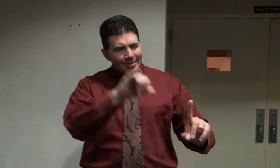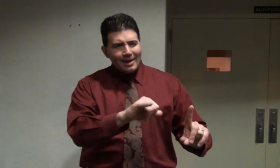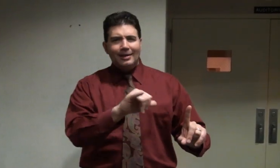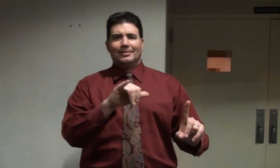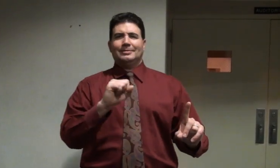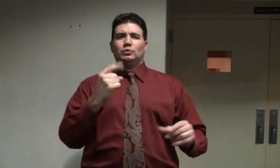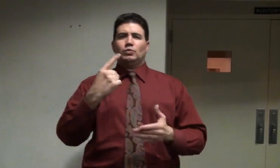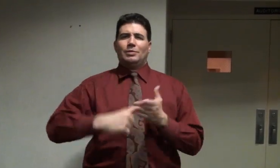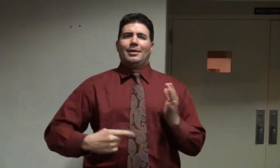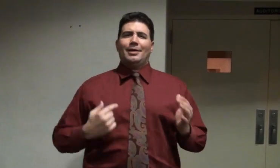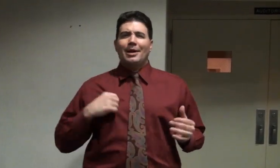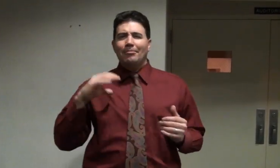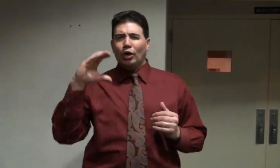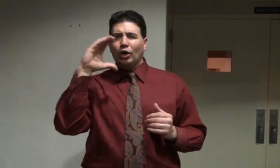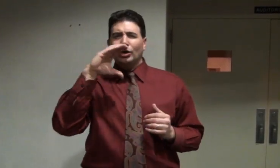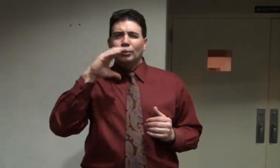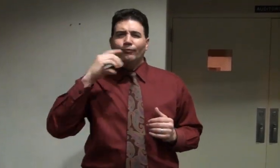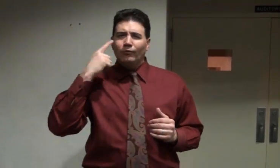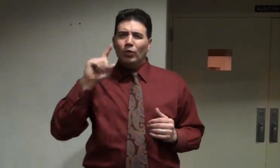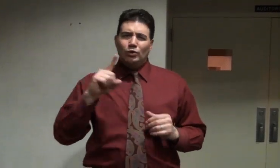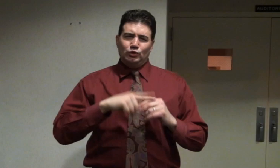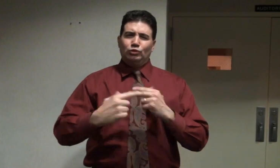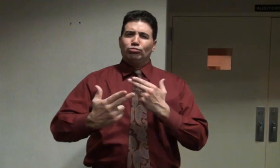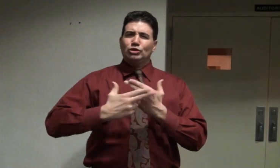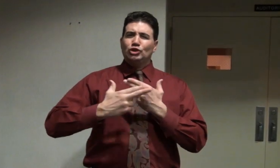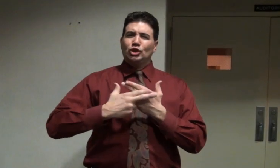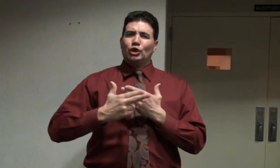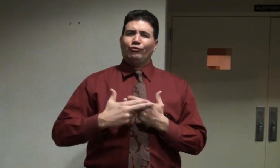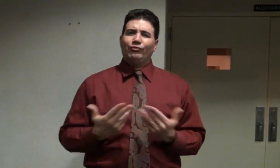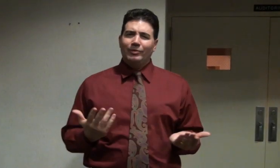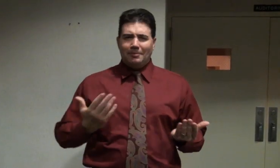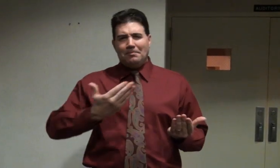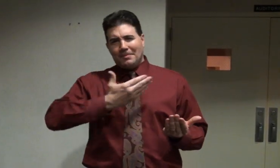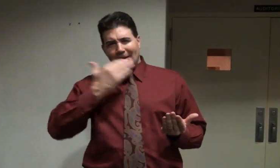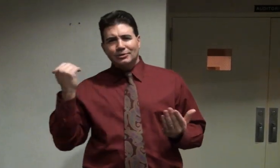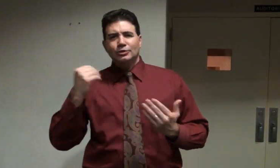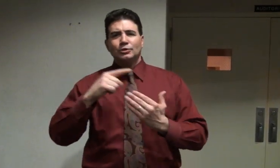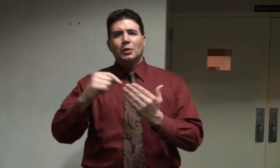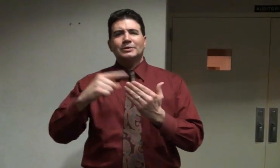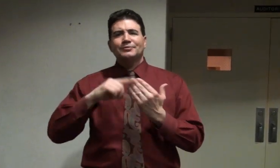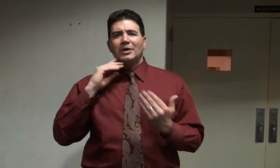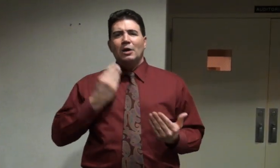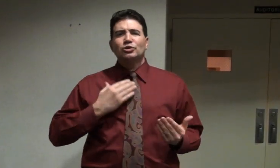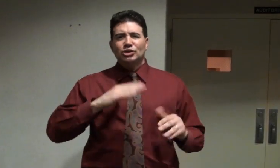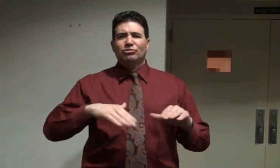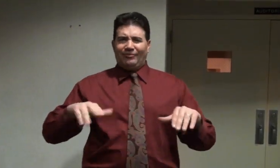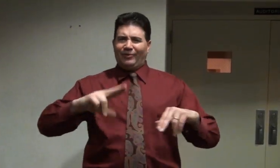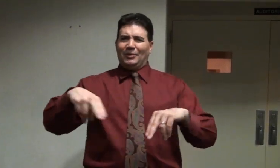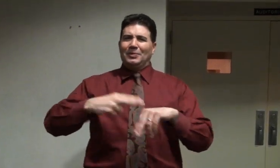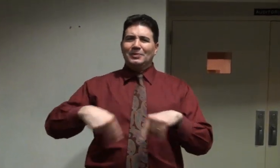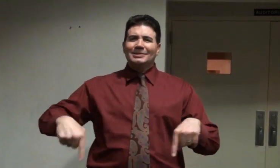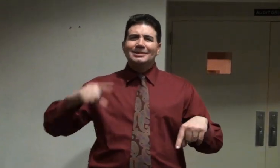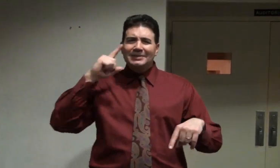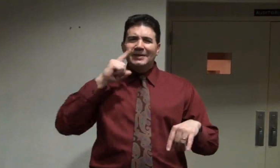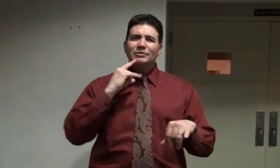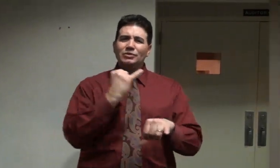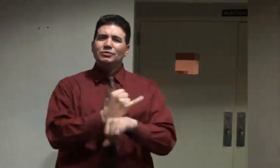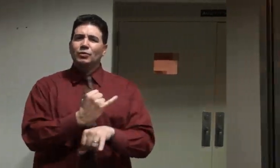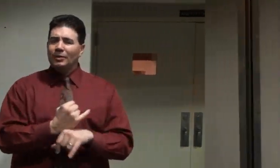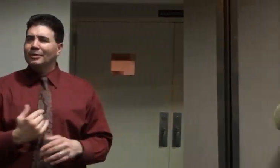That is what I am looking to preserve. It is all about a best choice for our deaf children and that choice is deaf schools.